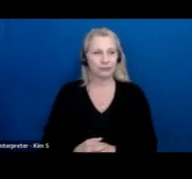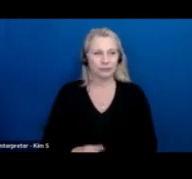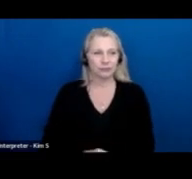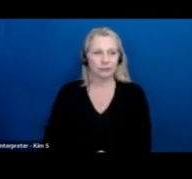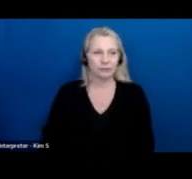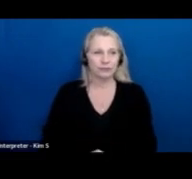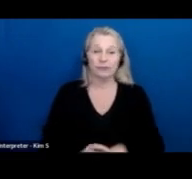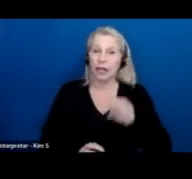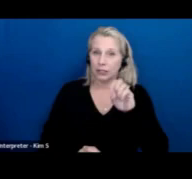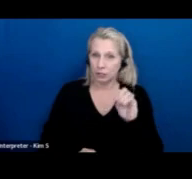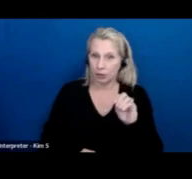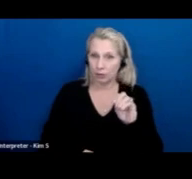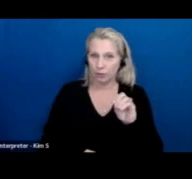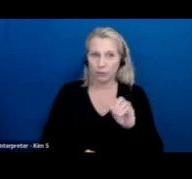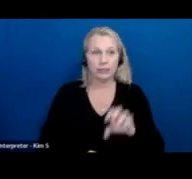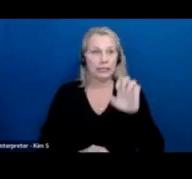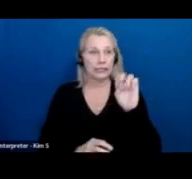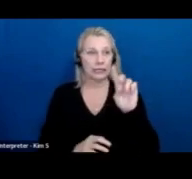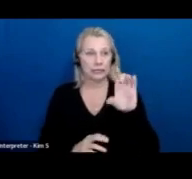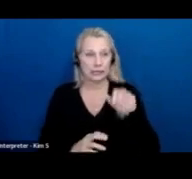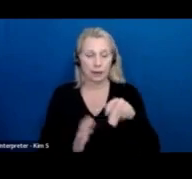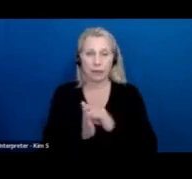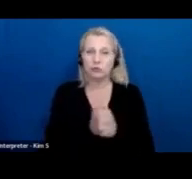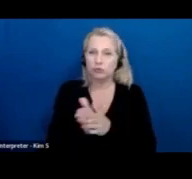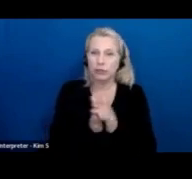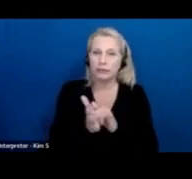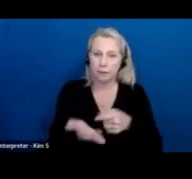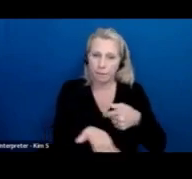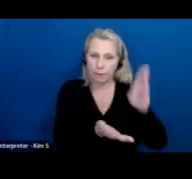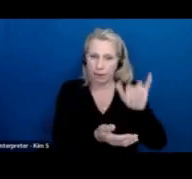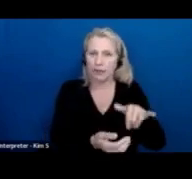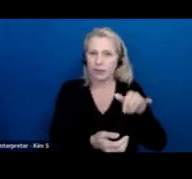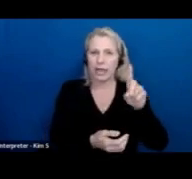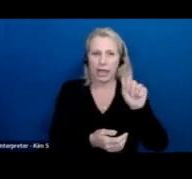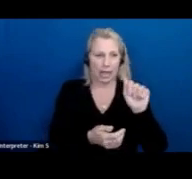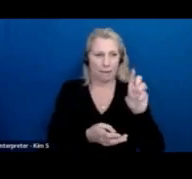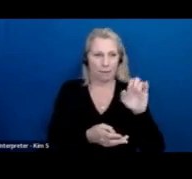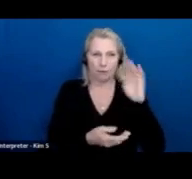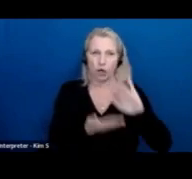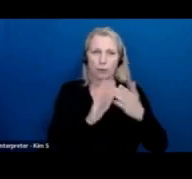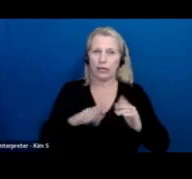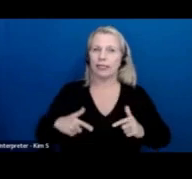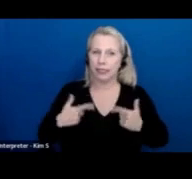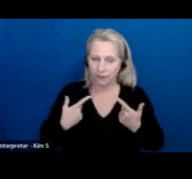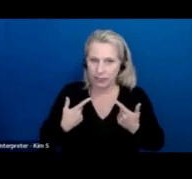So NCAPPS is an initiative that's funded by the Administration for Community Living and the Centers for